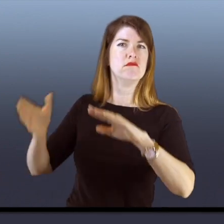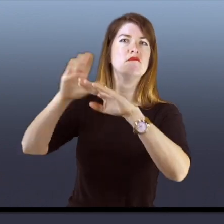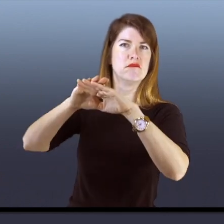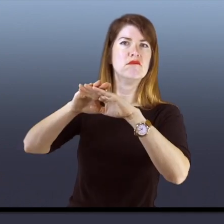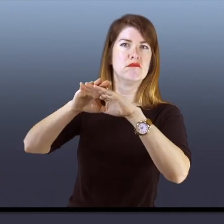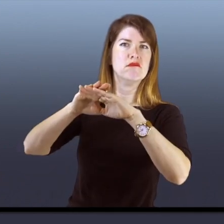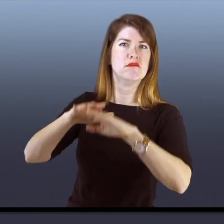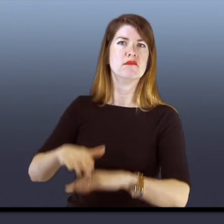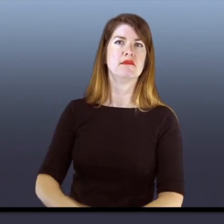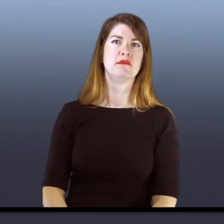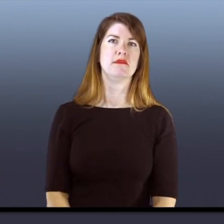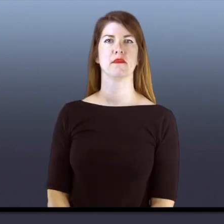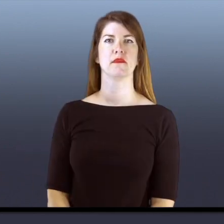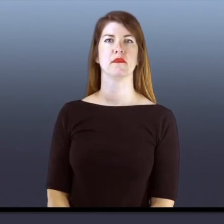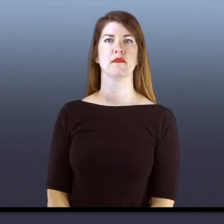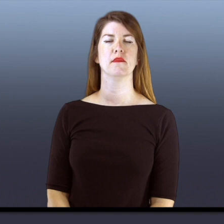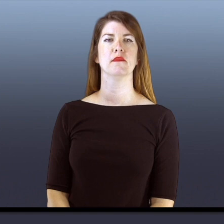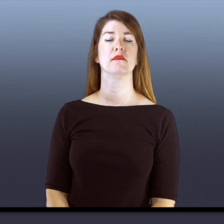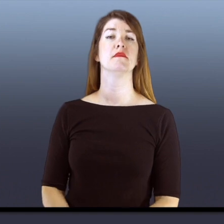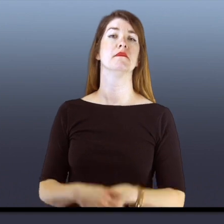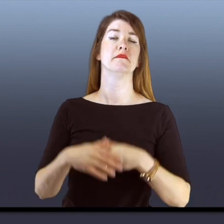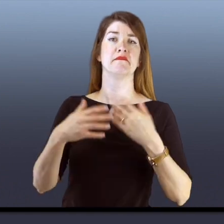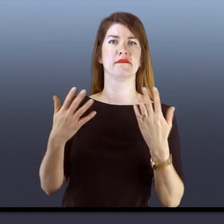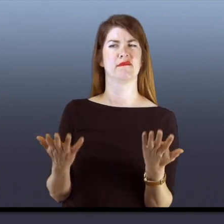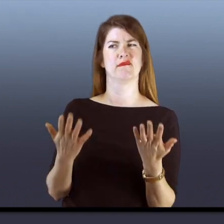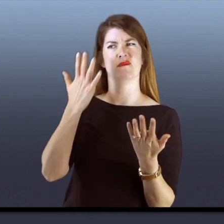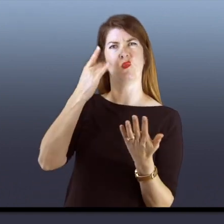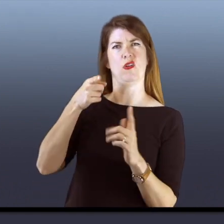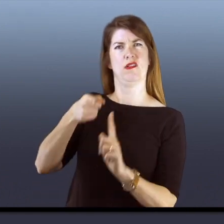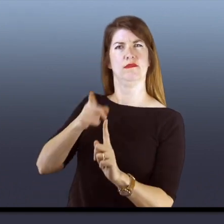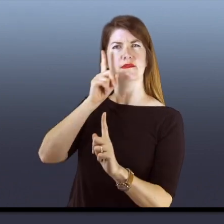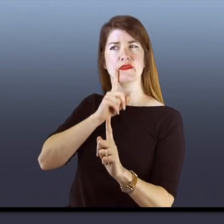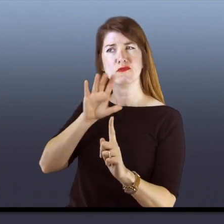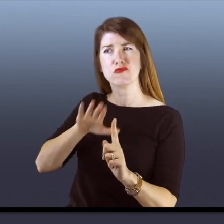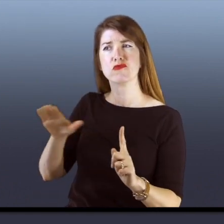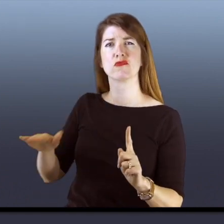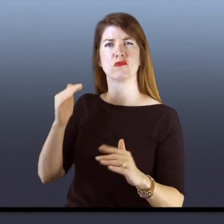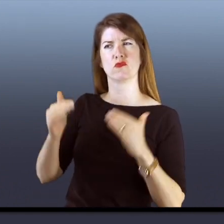So why are deaf children and adults at higher risk for emotional difficulties and mental illness?